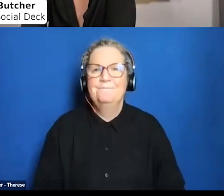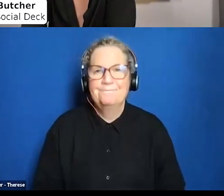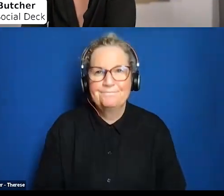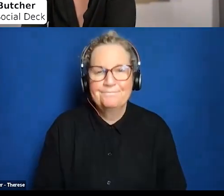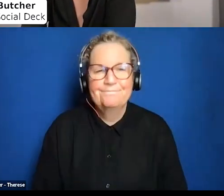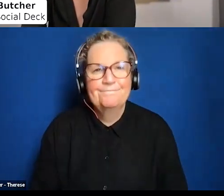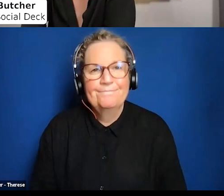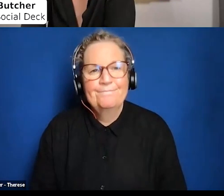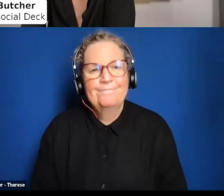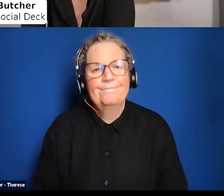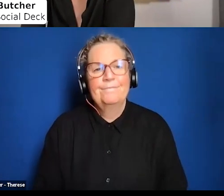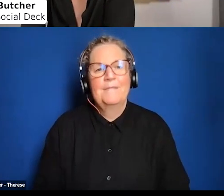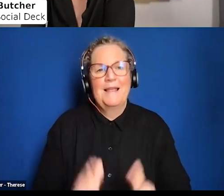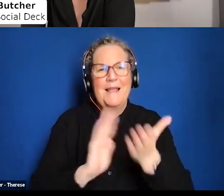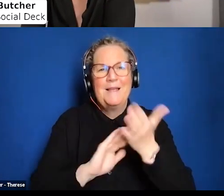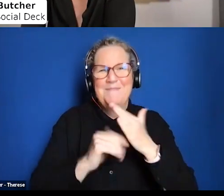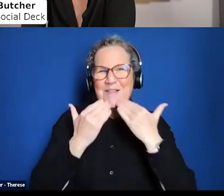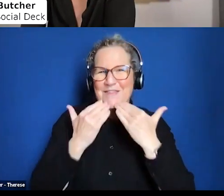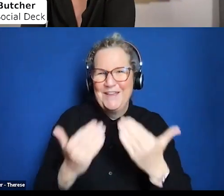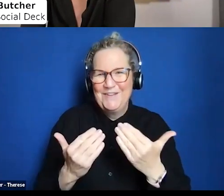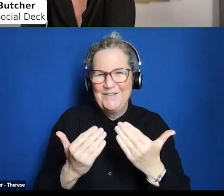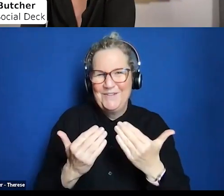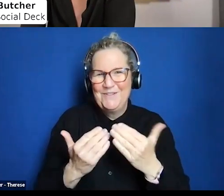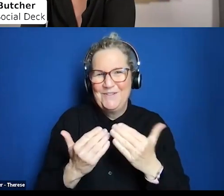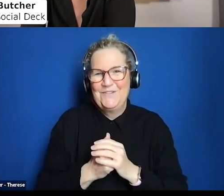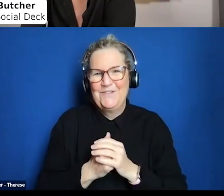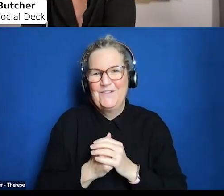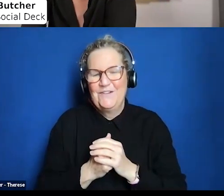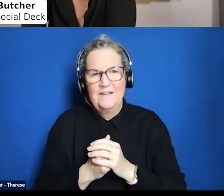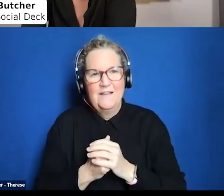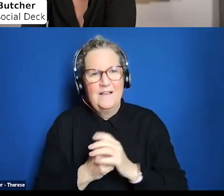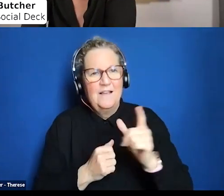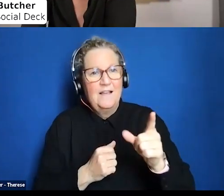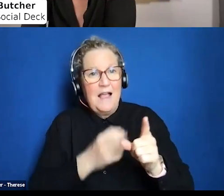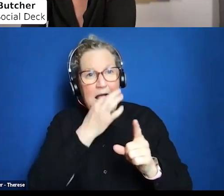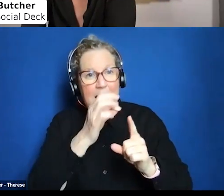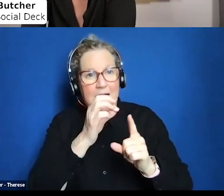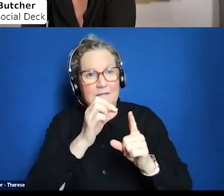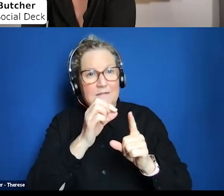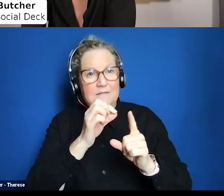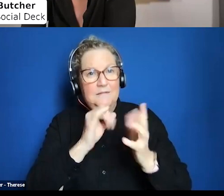Thank you, Catherine. Dr. Avery, would you like to reflect on that question